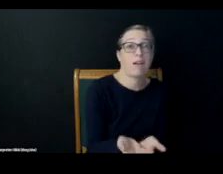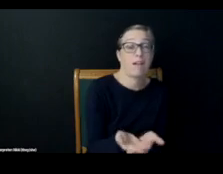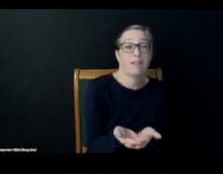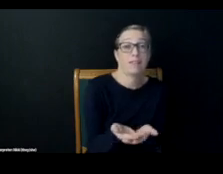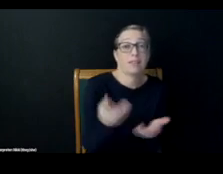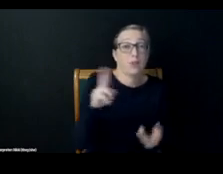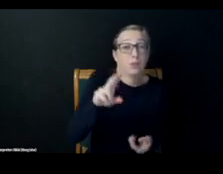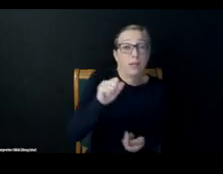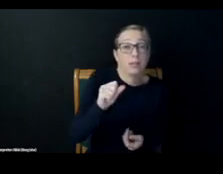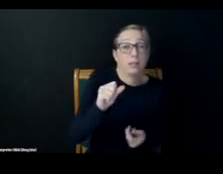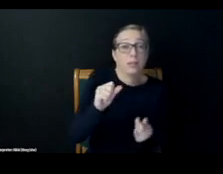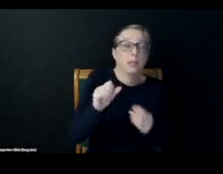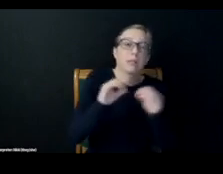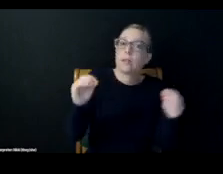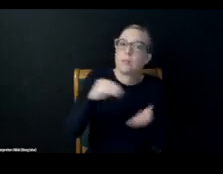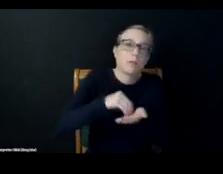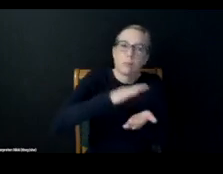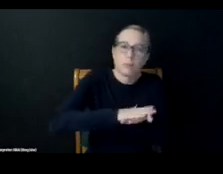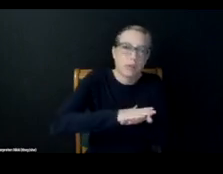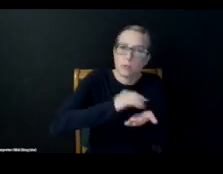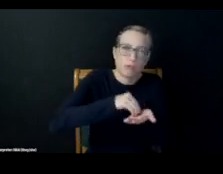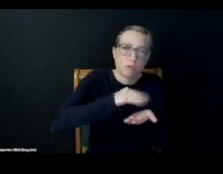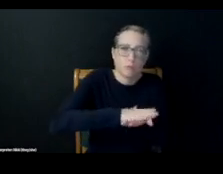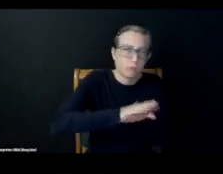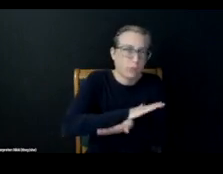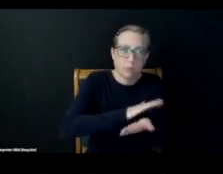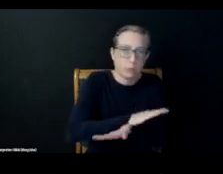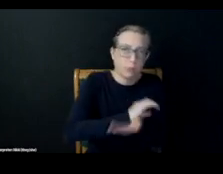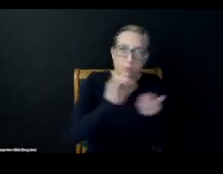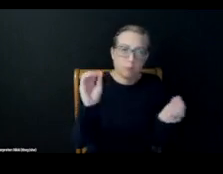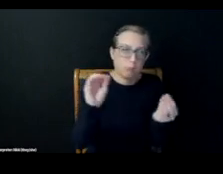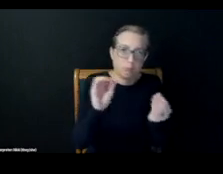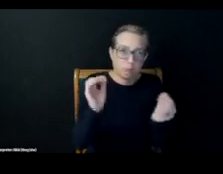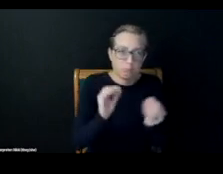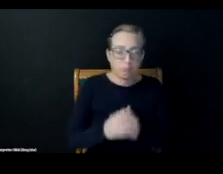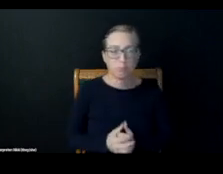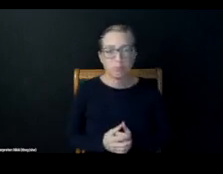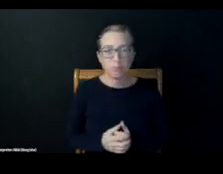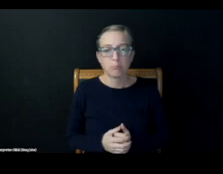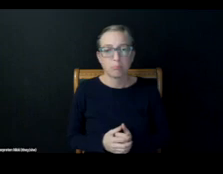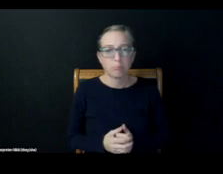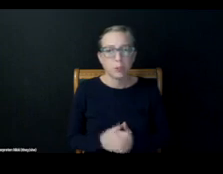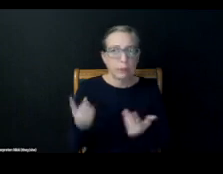So, you know, it's kind of a different kind of situation.